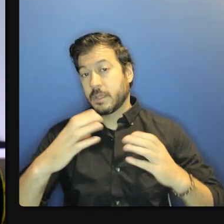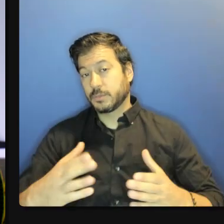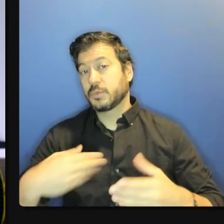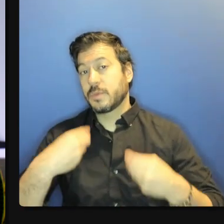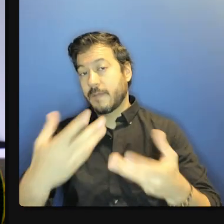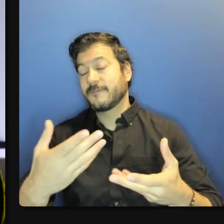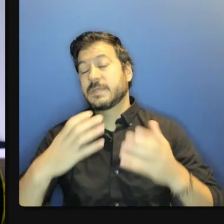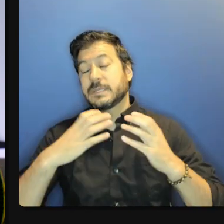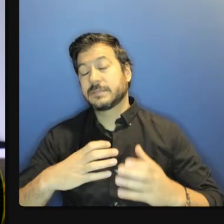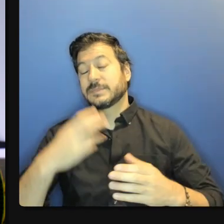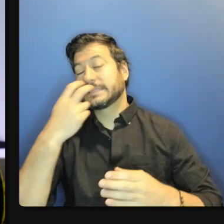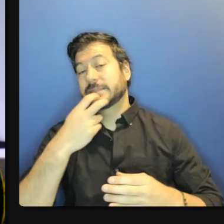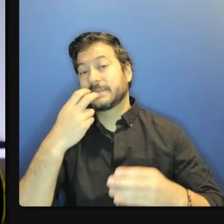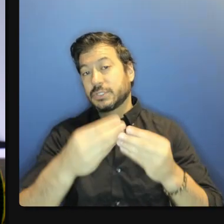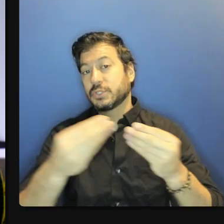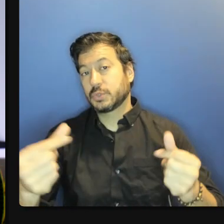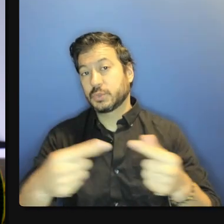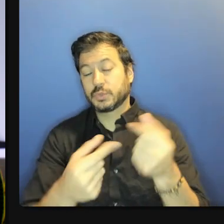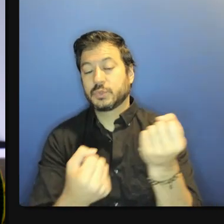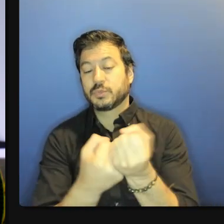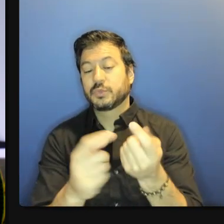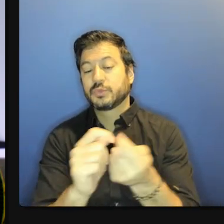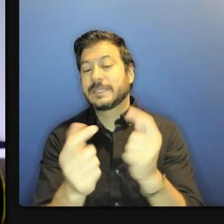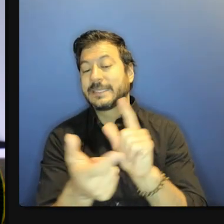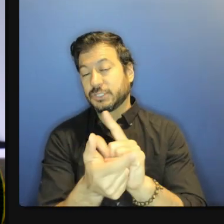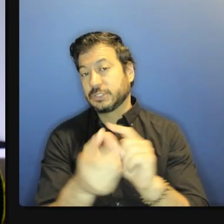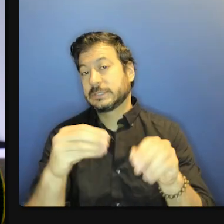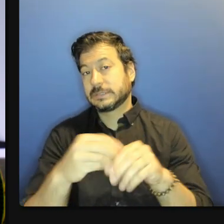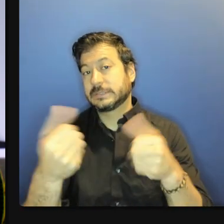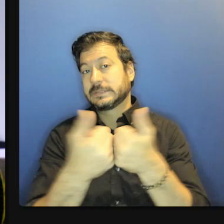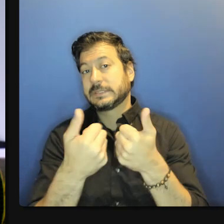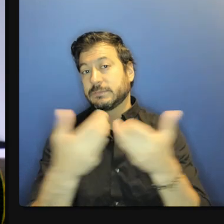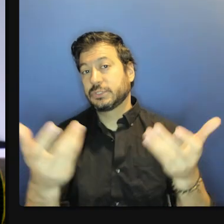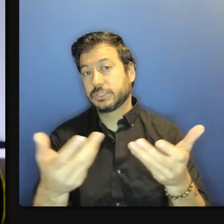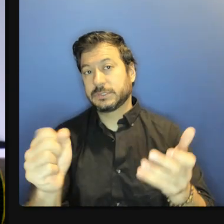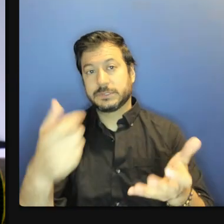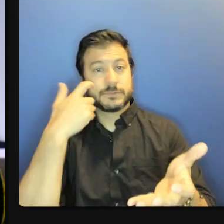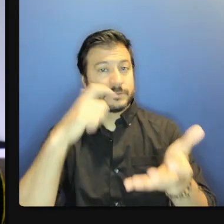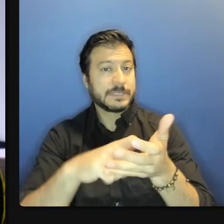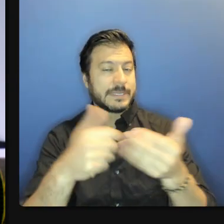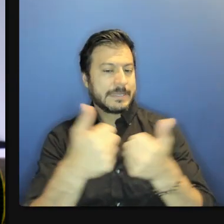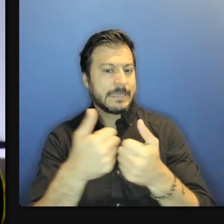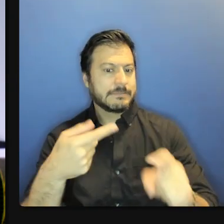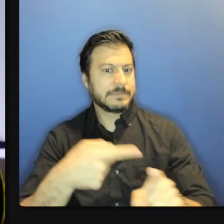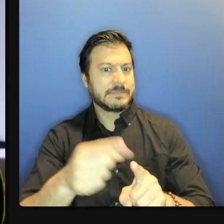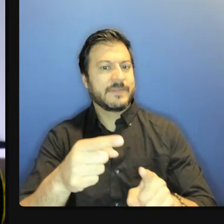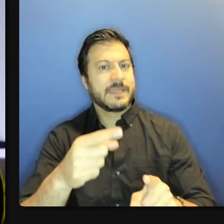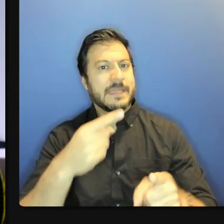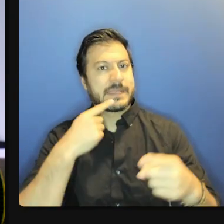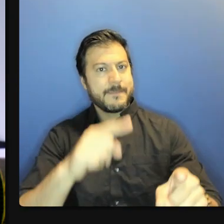We offer customized speech solutions to support translation in game chat, which can recognize the game-specific command